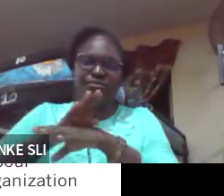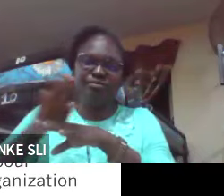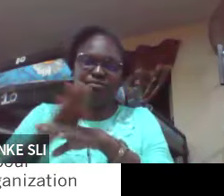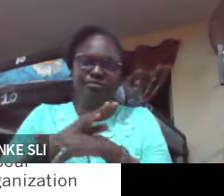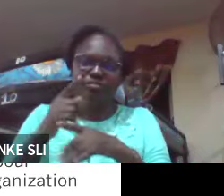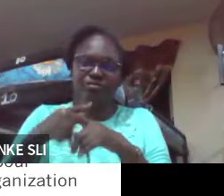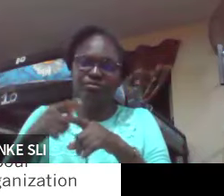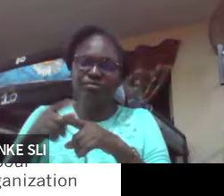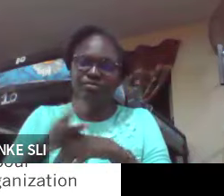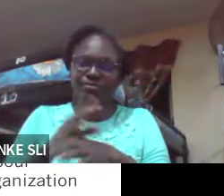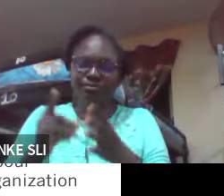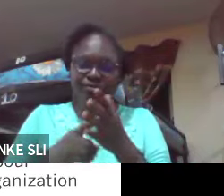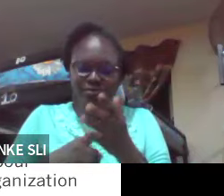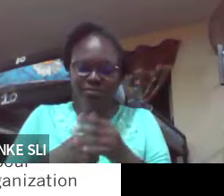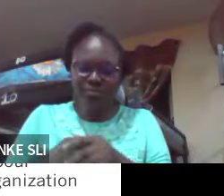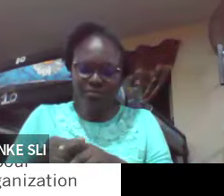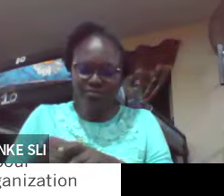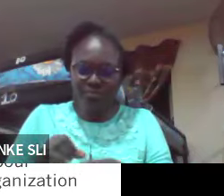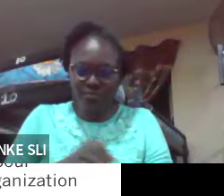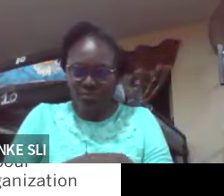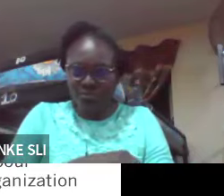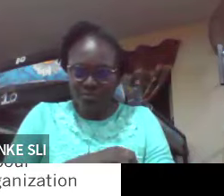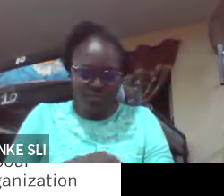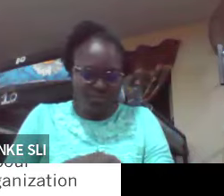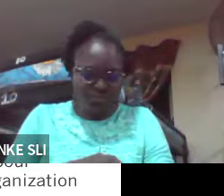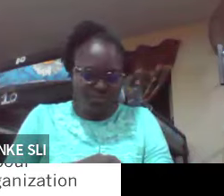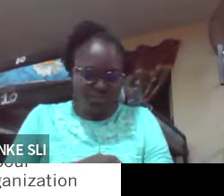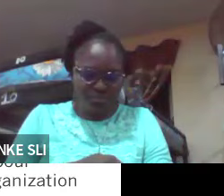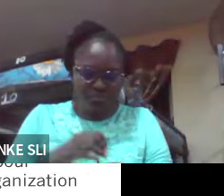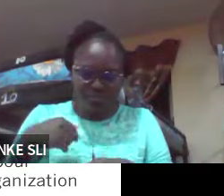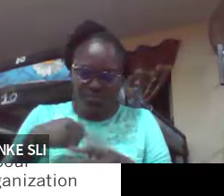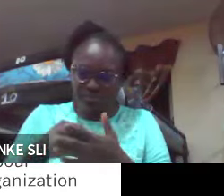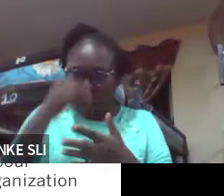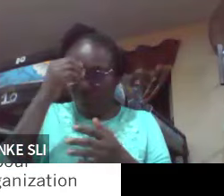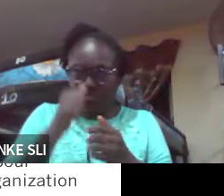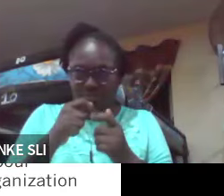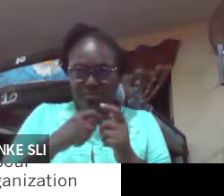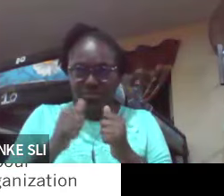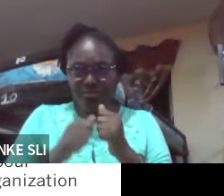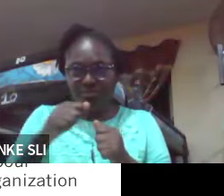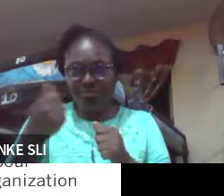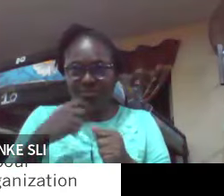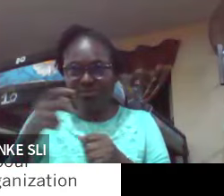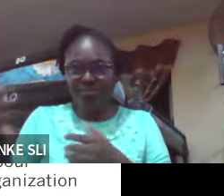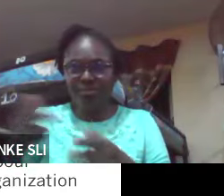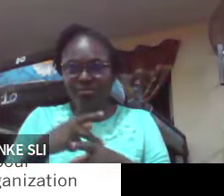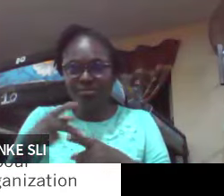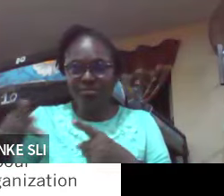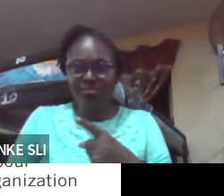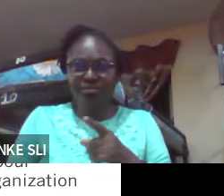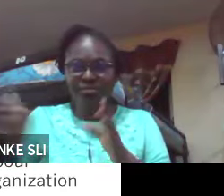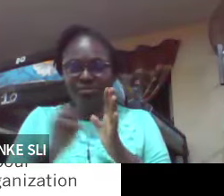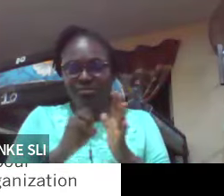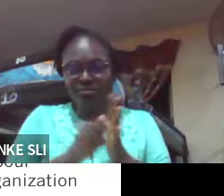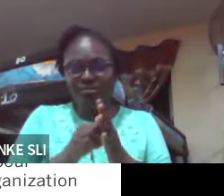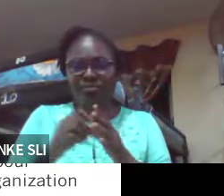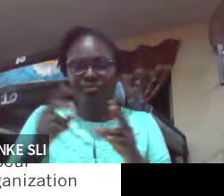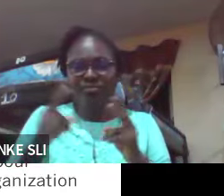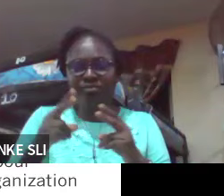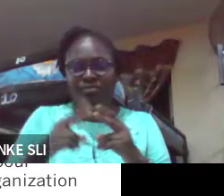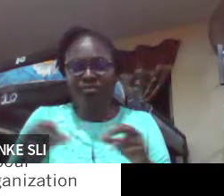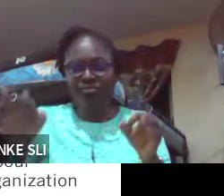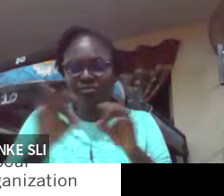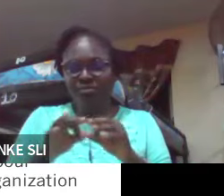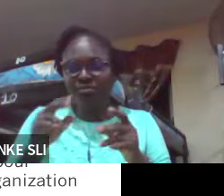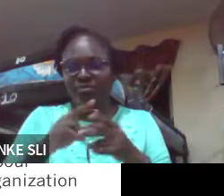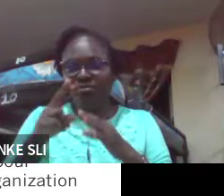Dotun Akinseinde: We're going to be discussing. So these discussions, we're learning from each other, and we're bringing up a lot of practical scenarios is makes it very important to rather be in the class.